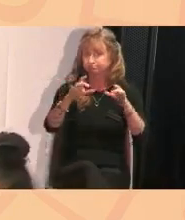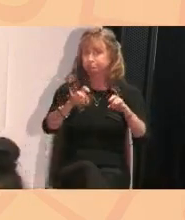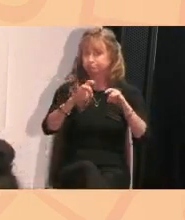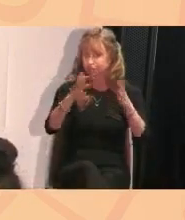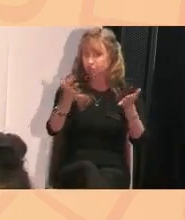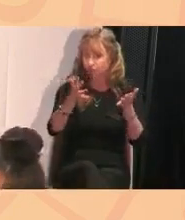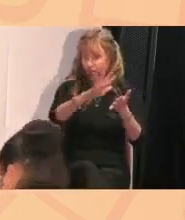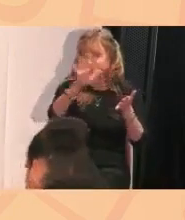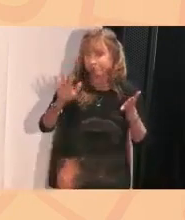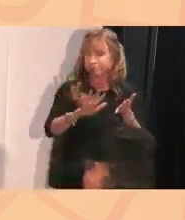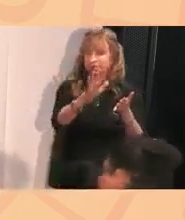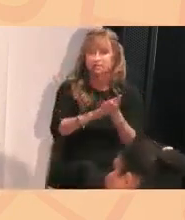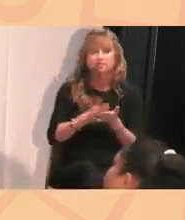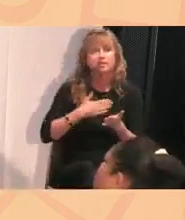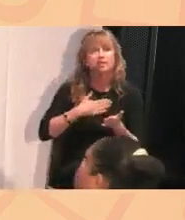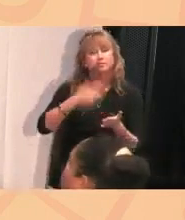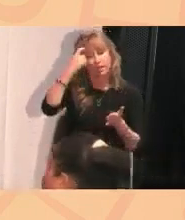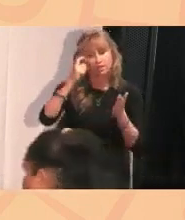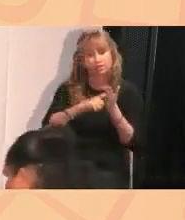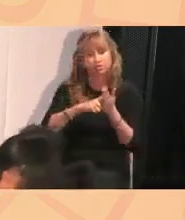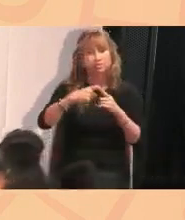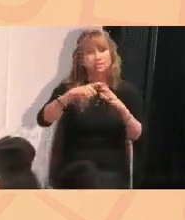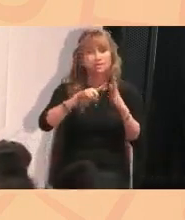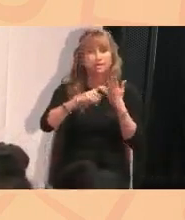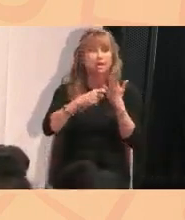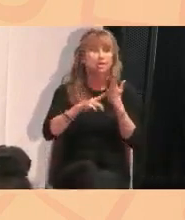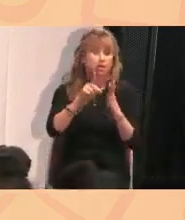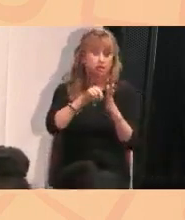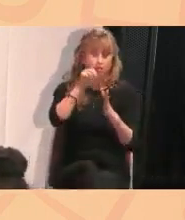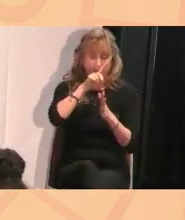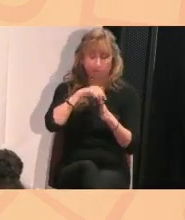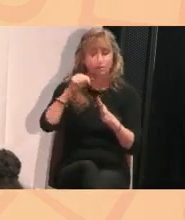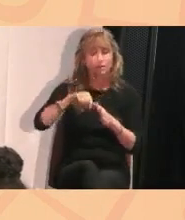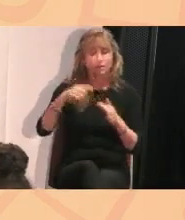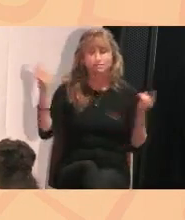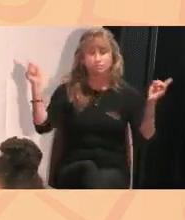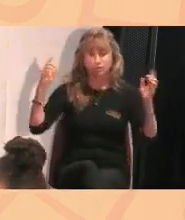My name is Fiona Foley. I come from the Wandana clan of the Butchulla Nation.